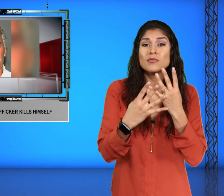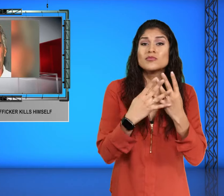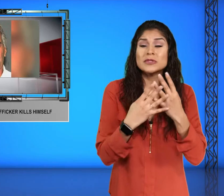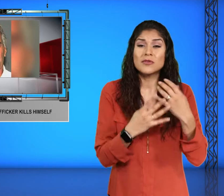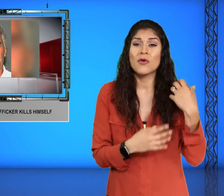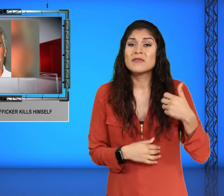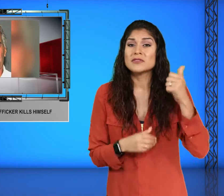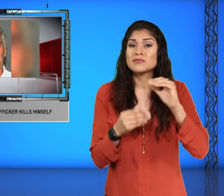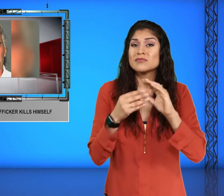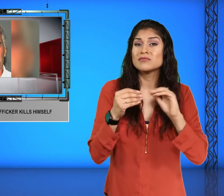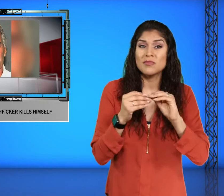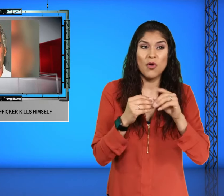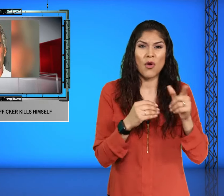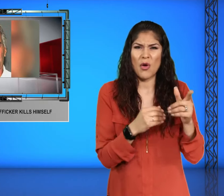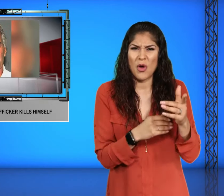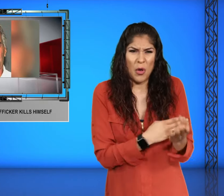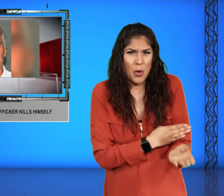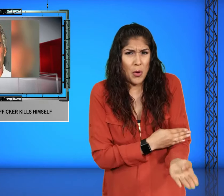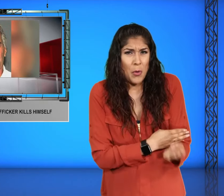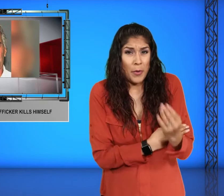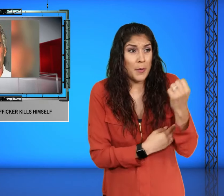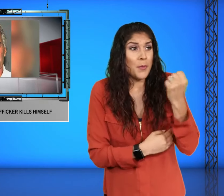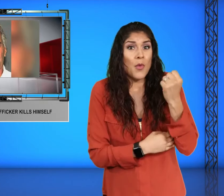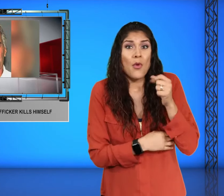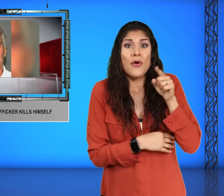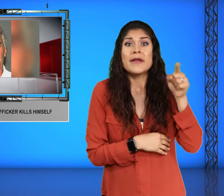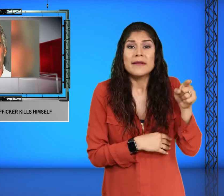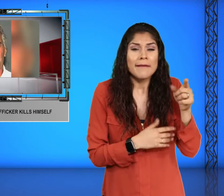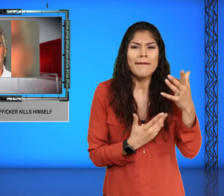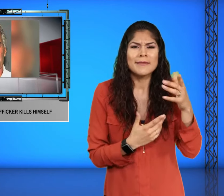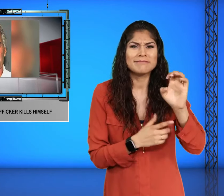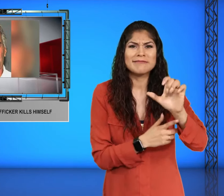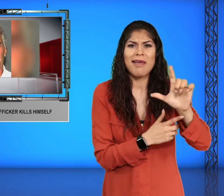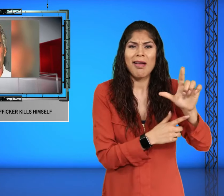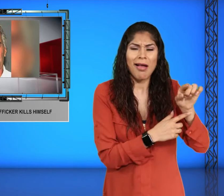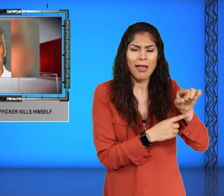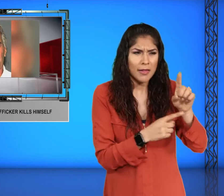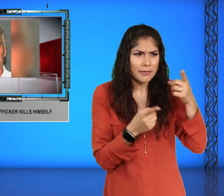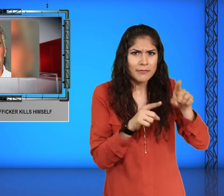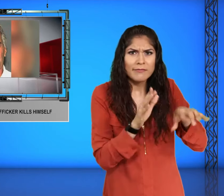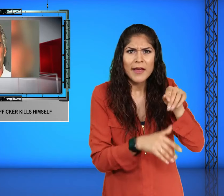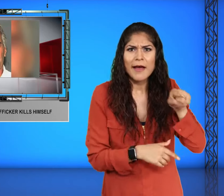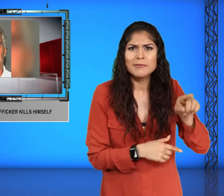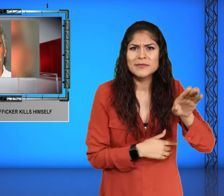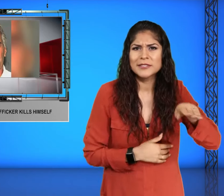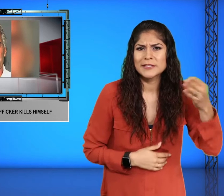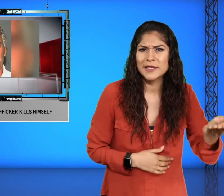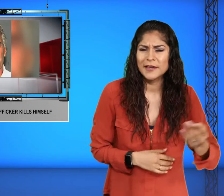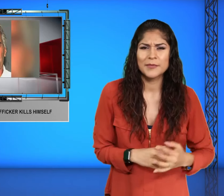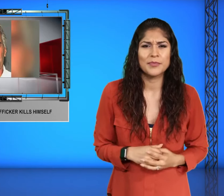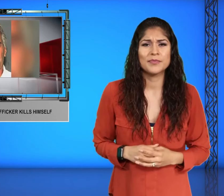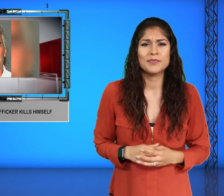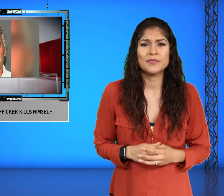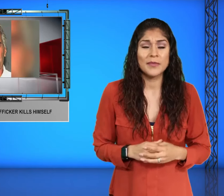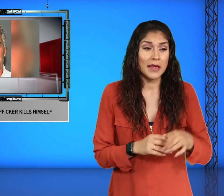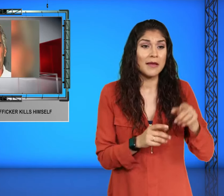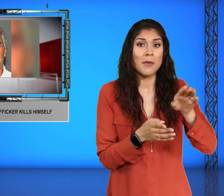Prison officials say Epstein was found dead in his cell early Saturday morning.